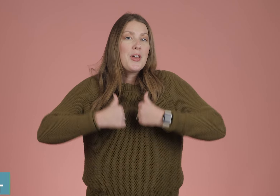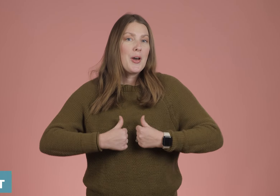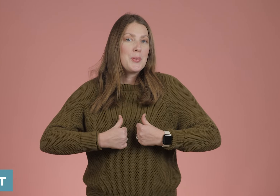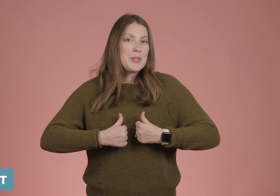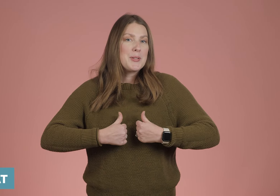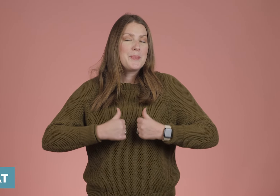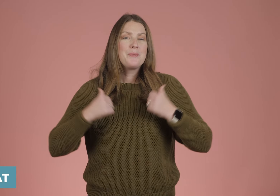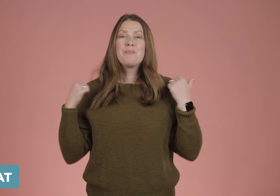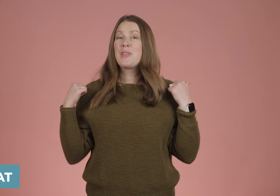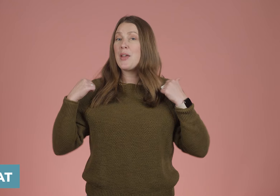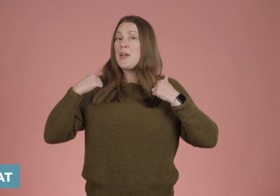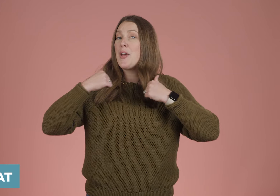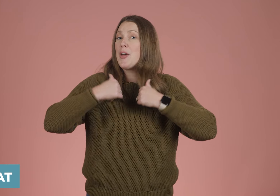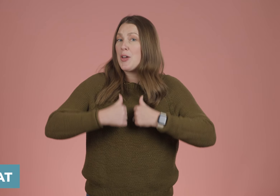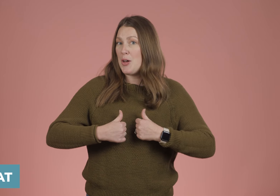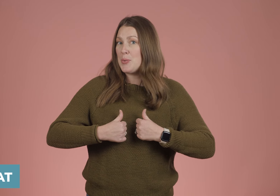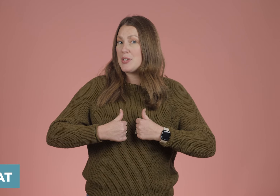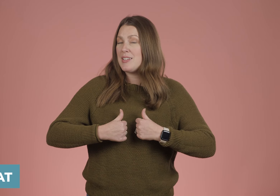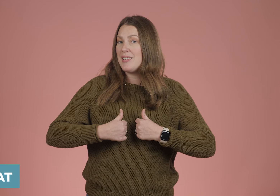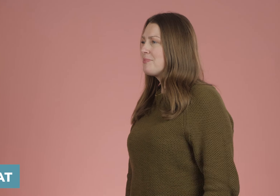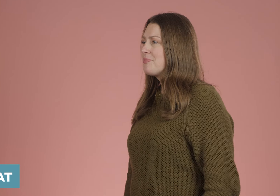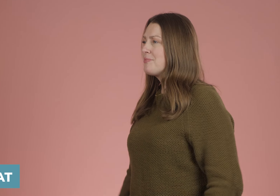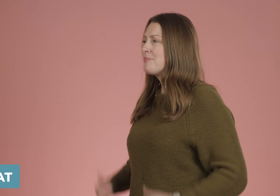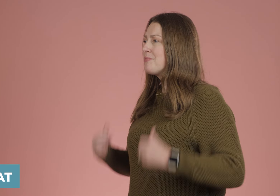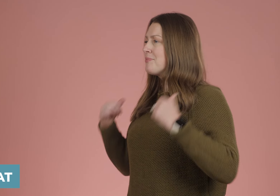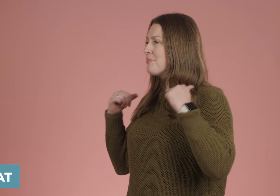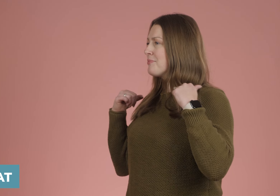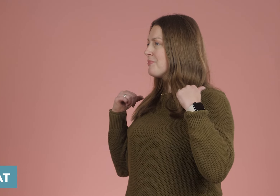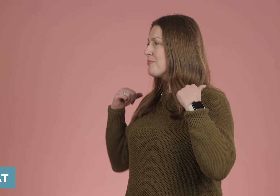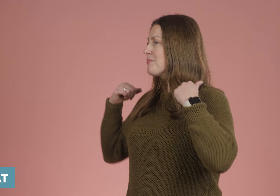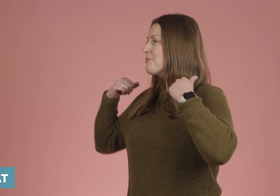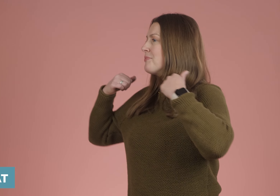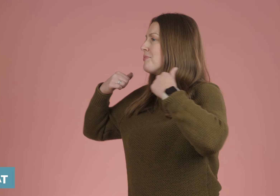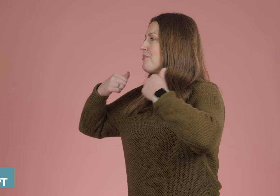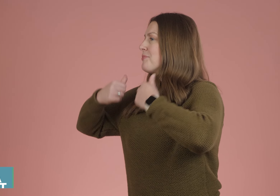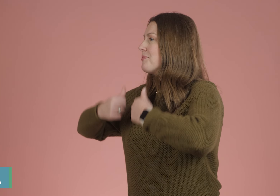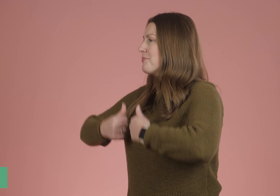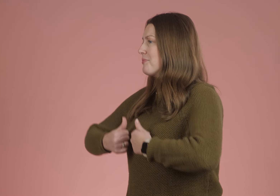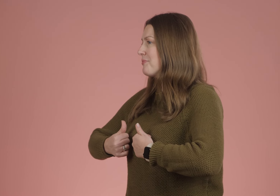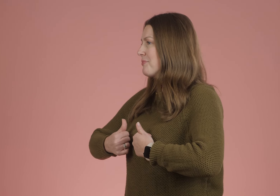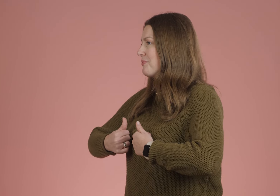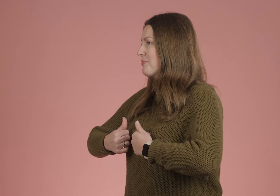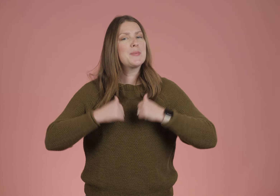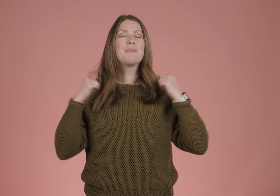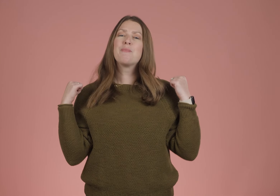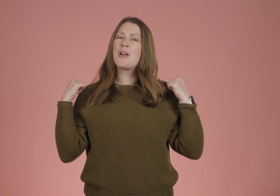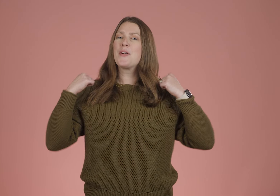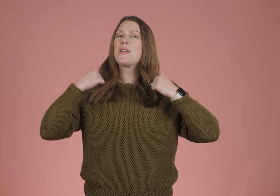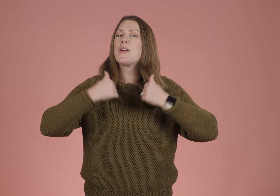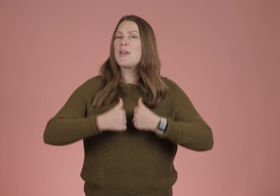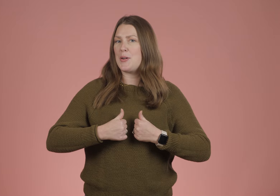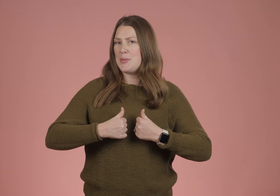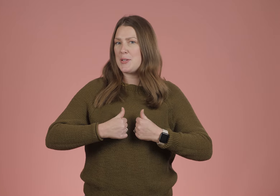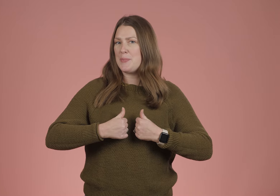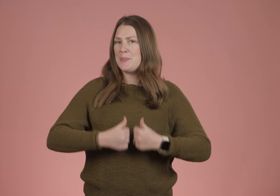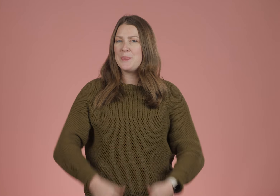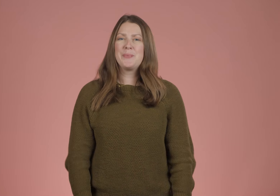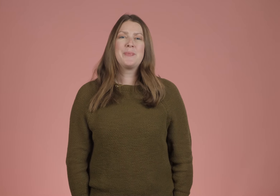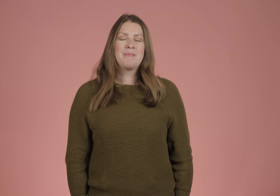Coat. It's like you're pulling the coat over your shoulders. Coat.